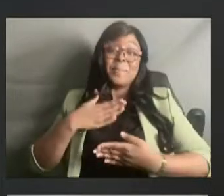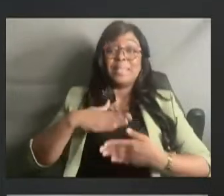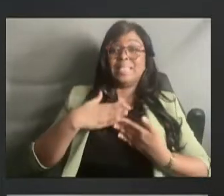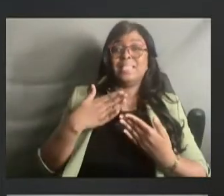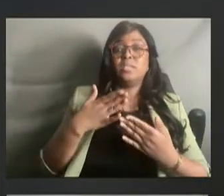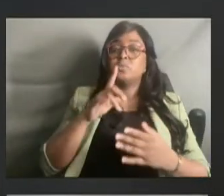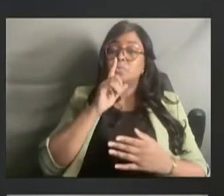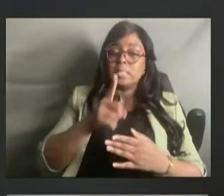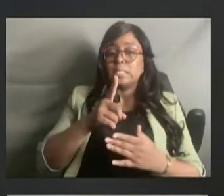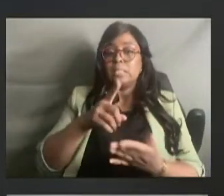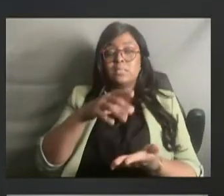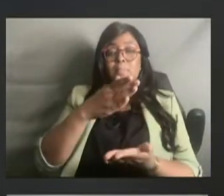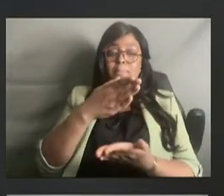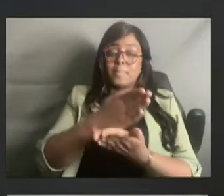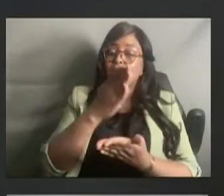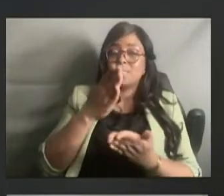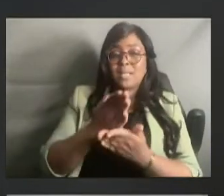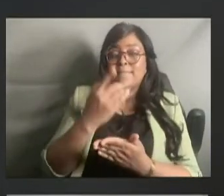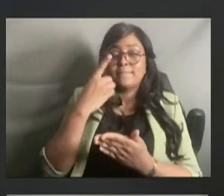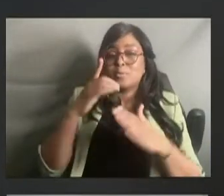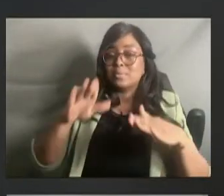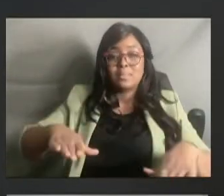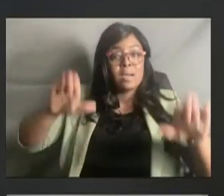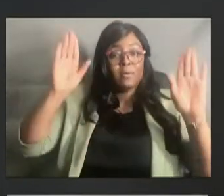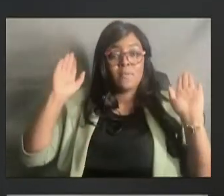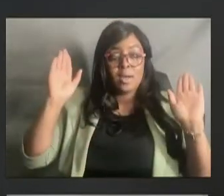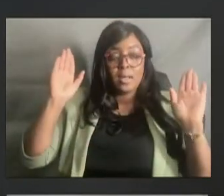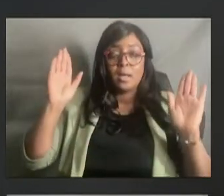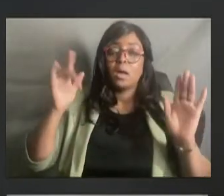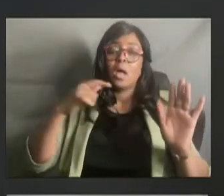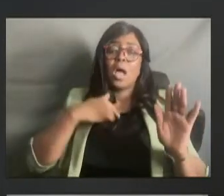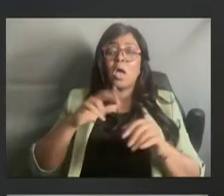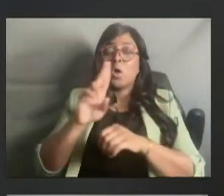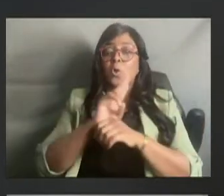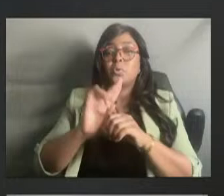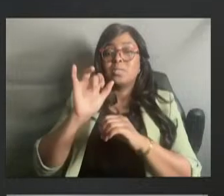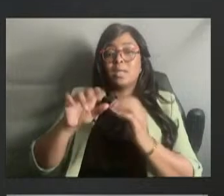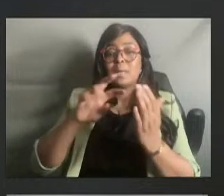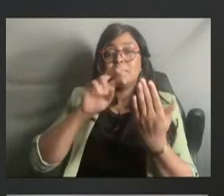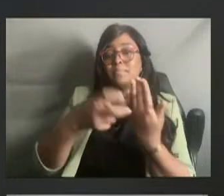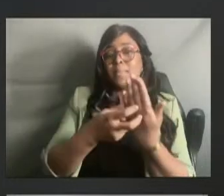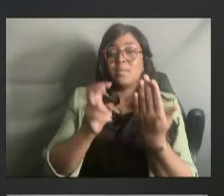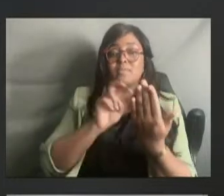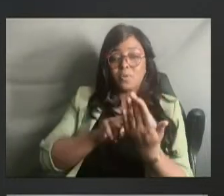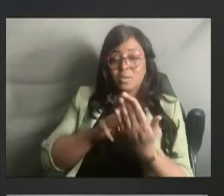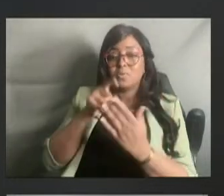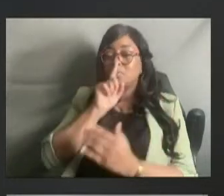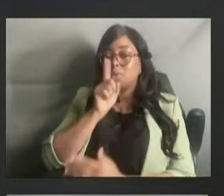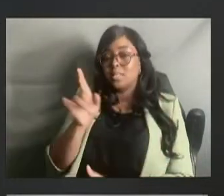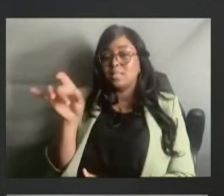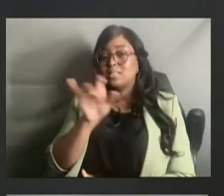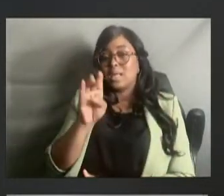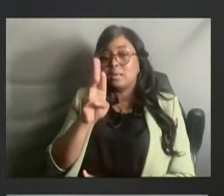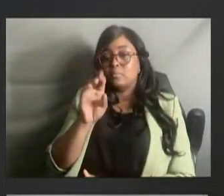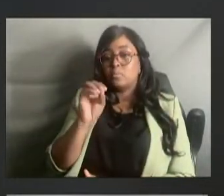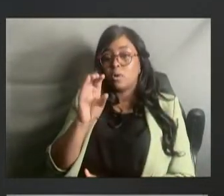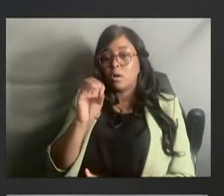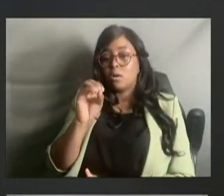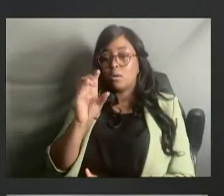a budget of cake or or a budget of happiness. It's actually a budget of sacrifice. Next slide